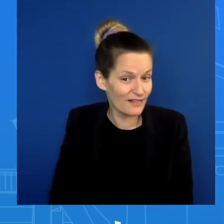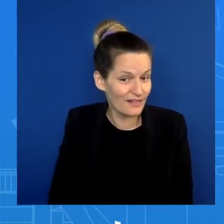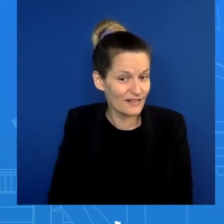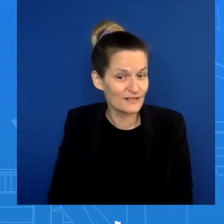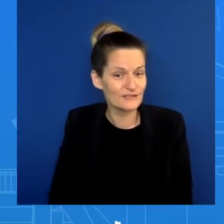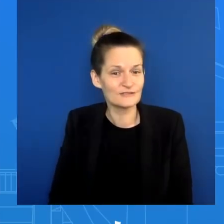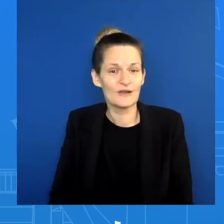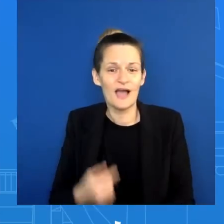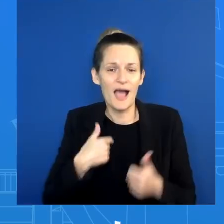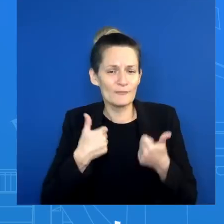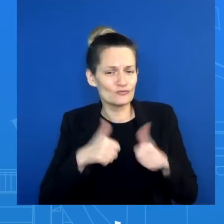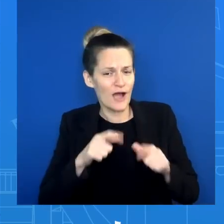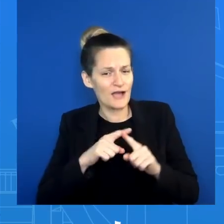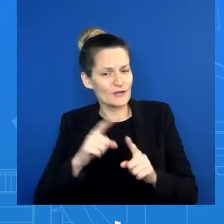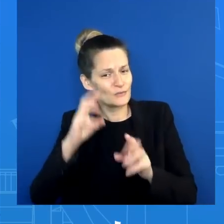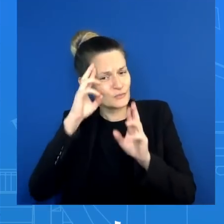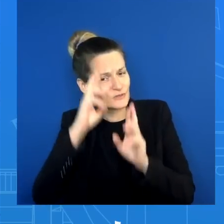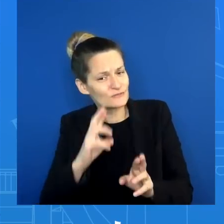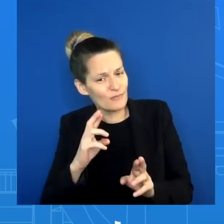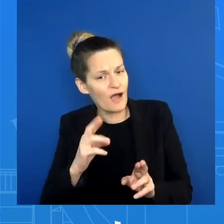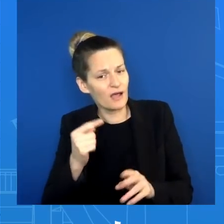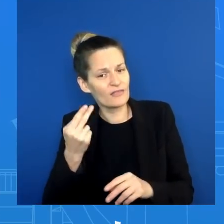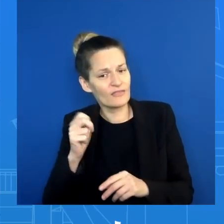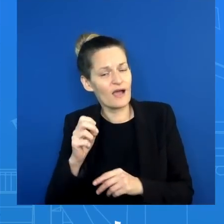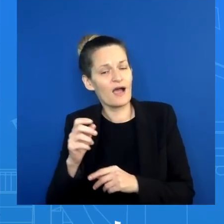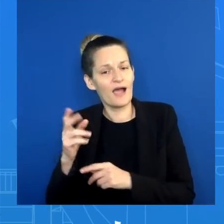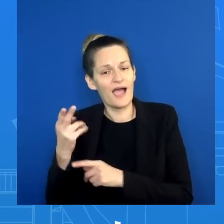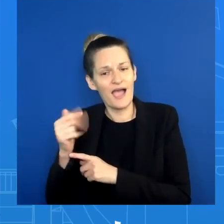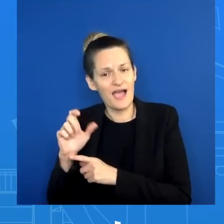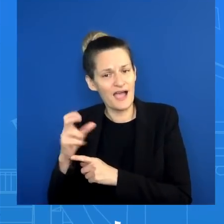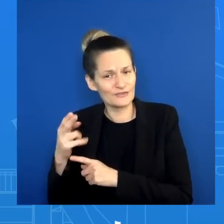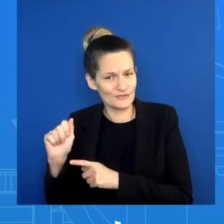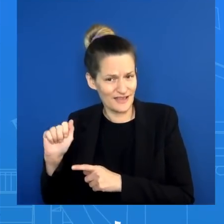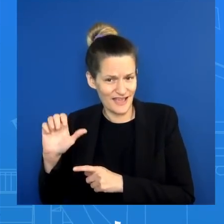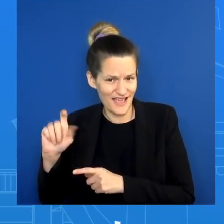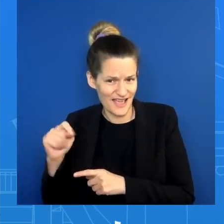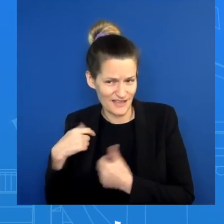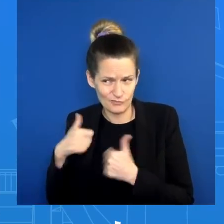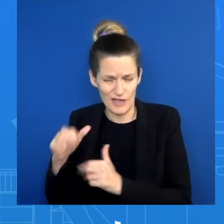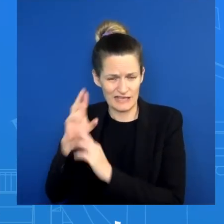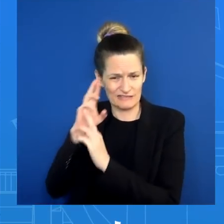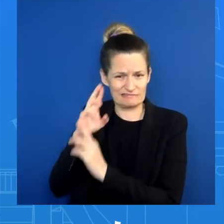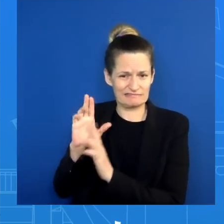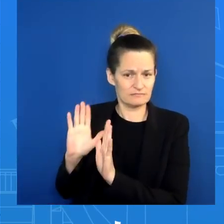But again, we believe that Democrats have a lot to sell. We have done a lot to deliver for the American people.